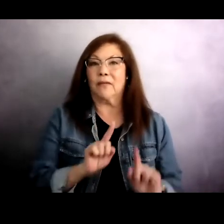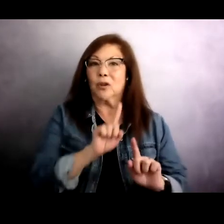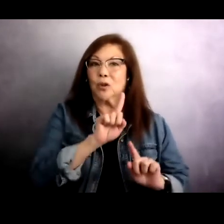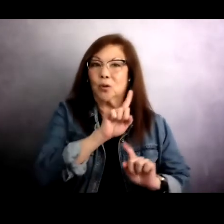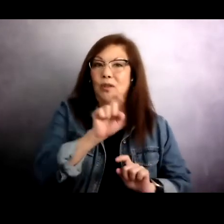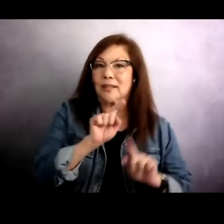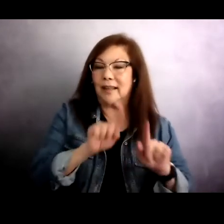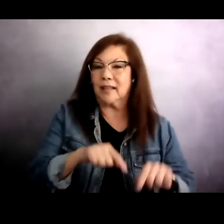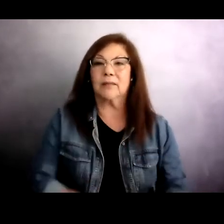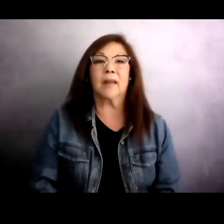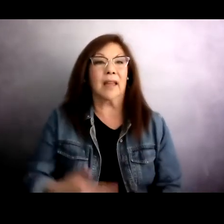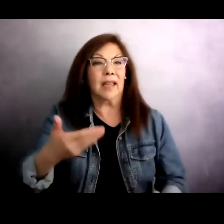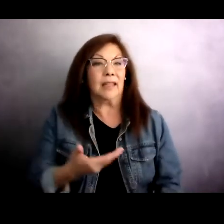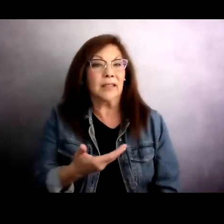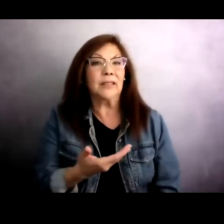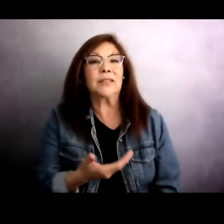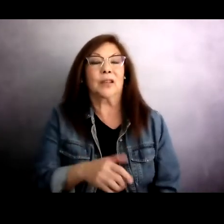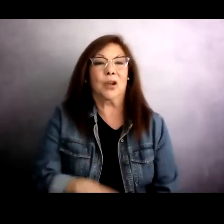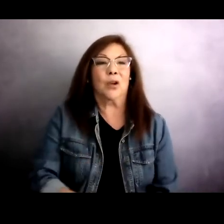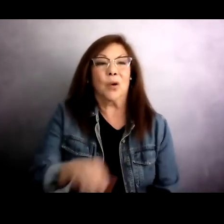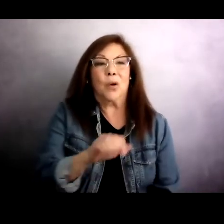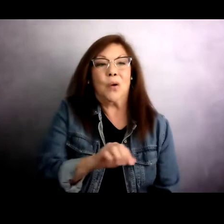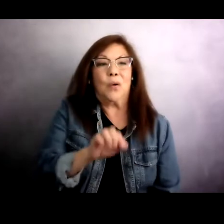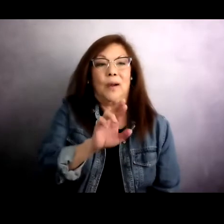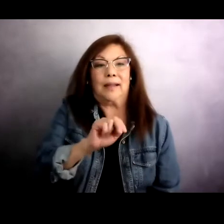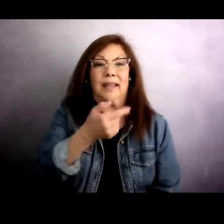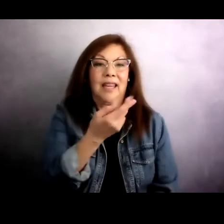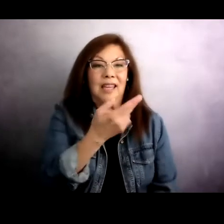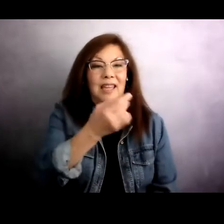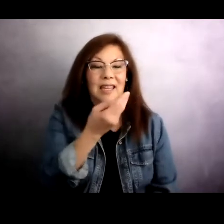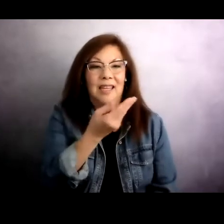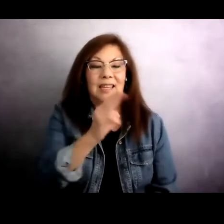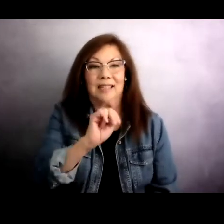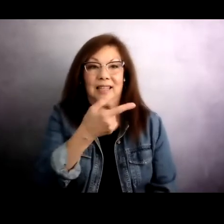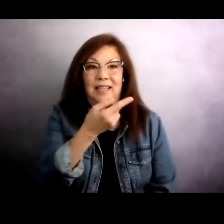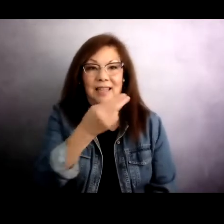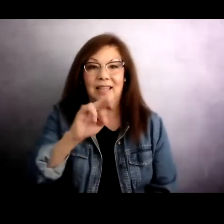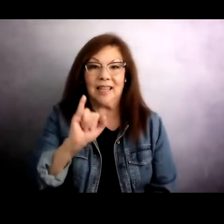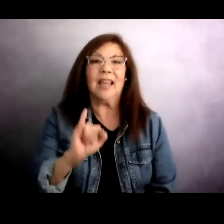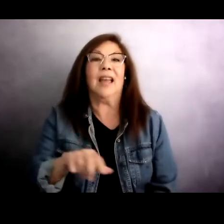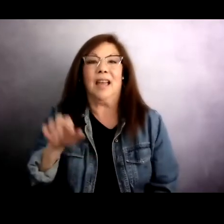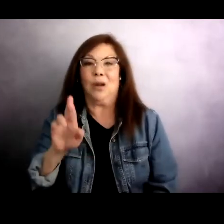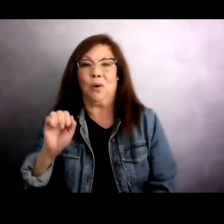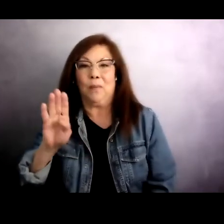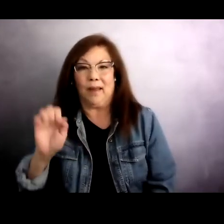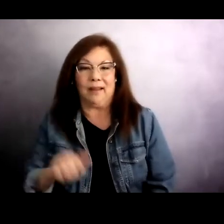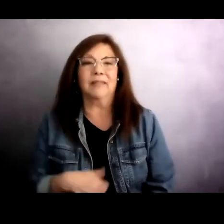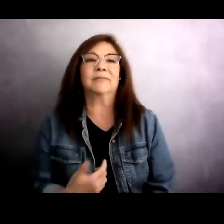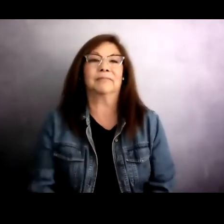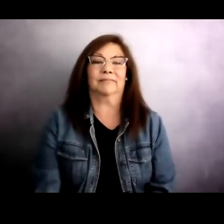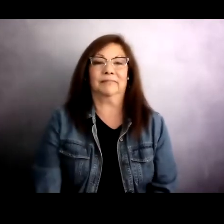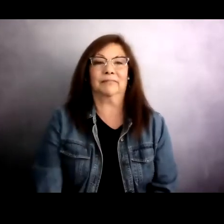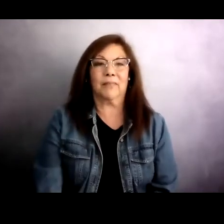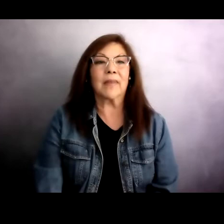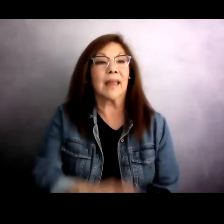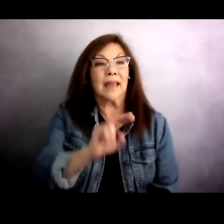and Rebecca, and then I will welcome you and screen to read from 'The Chosen and the Beautiful'.